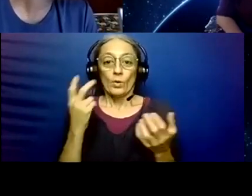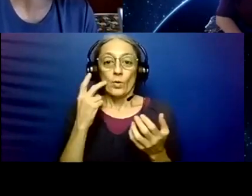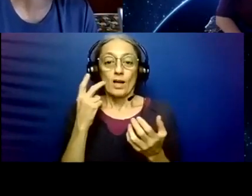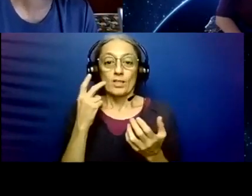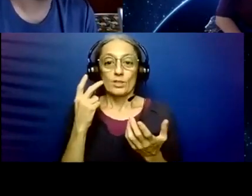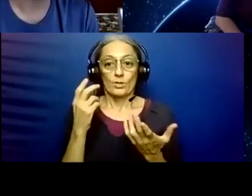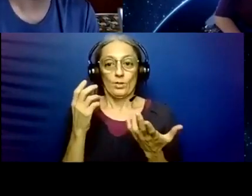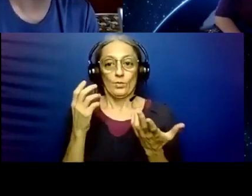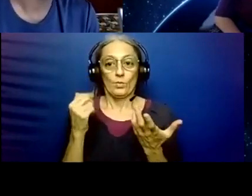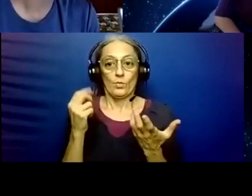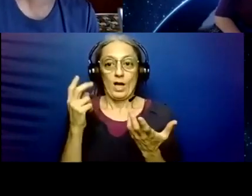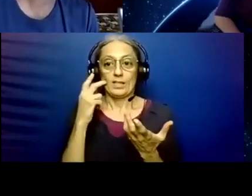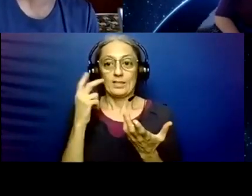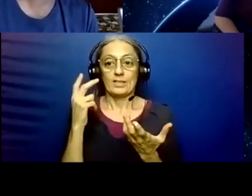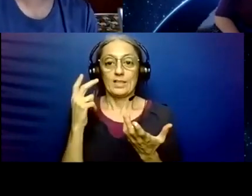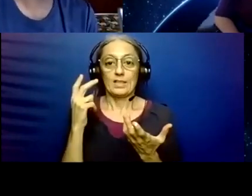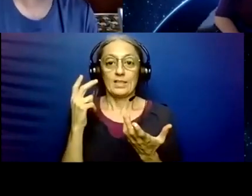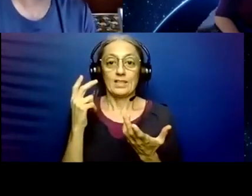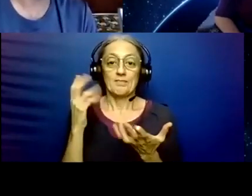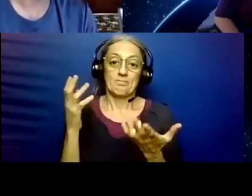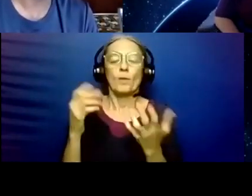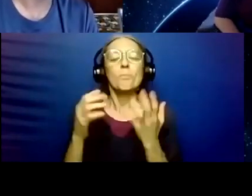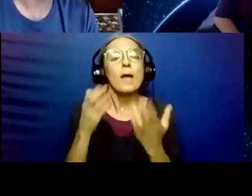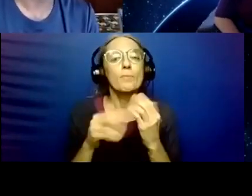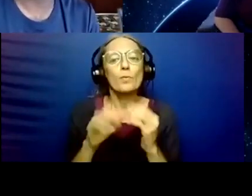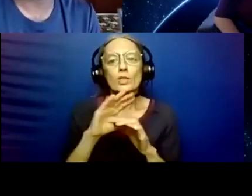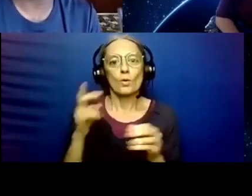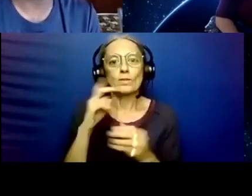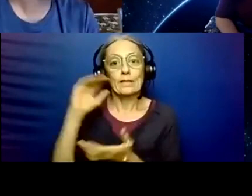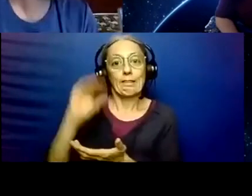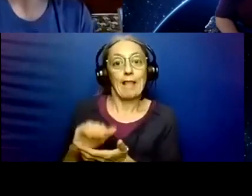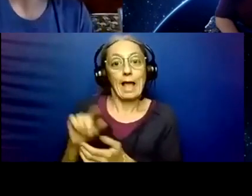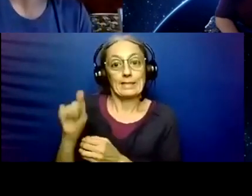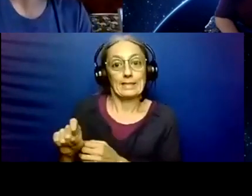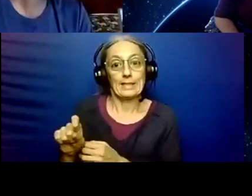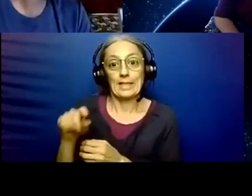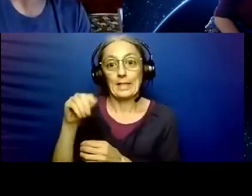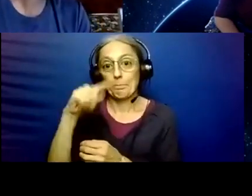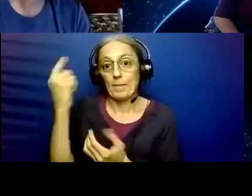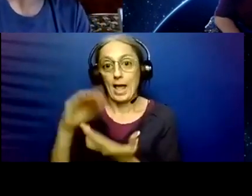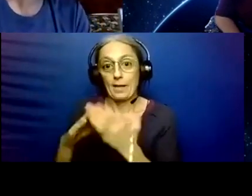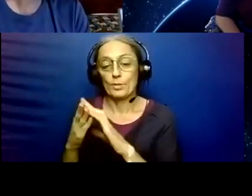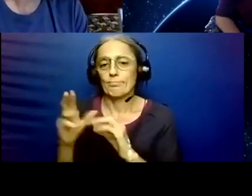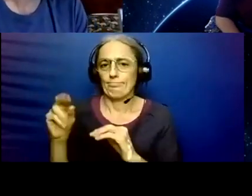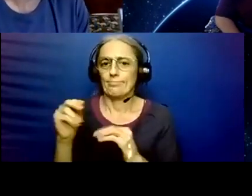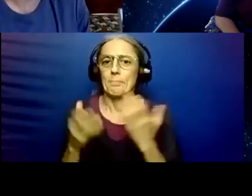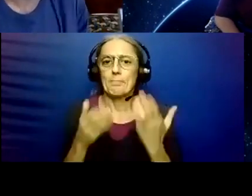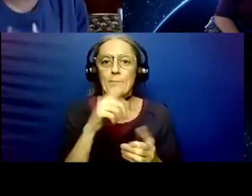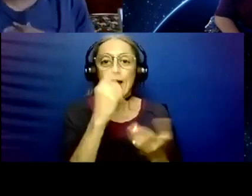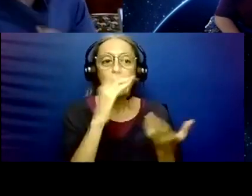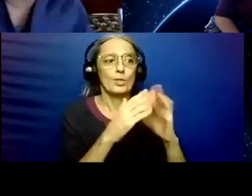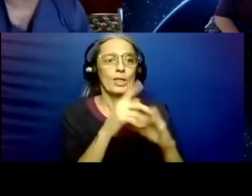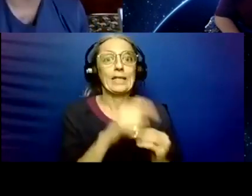We may likely see a greater need because of the linking to many cases of poverty to disability.